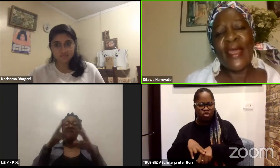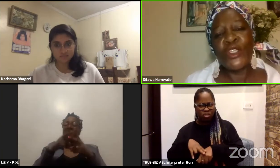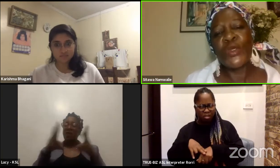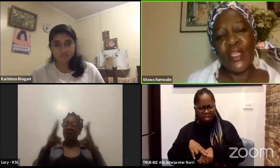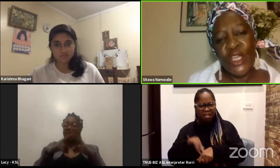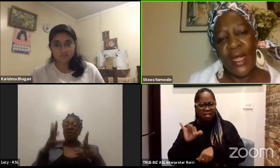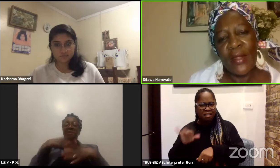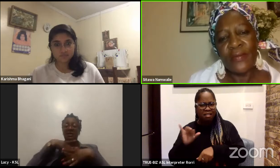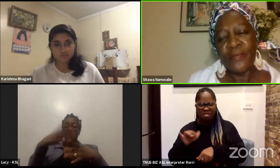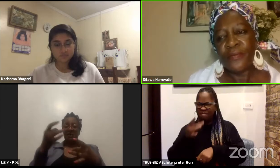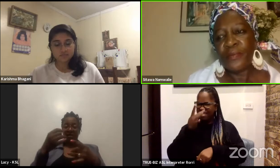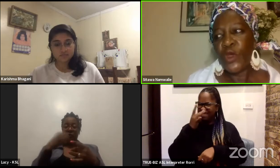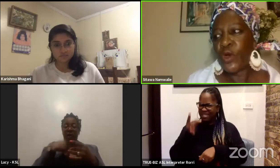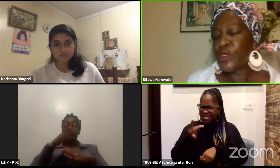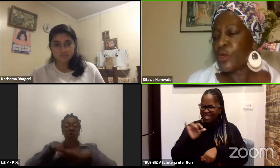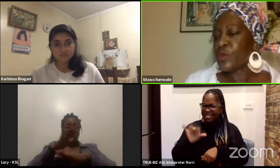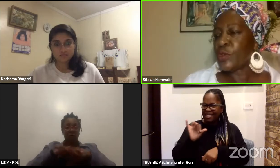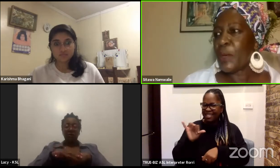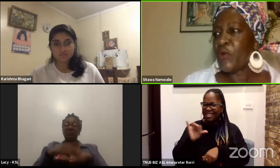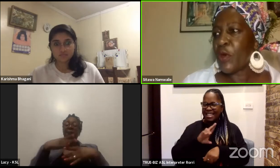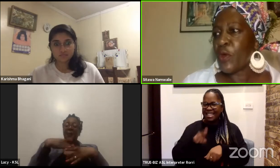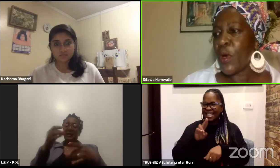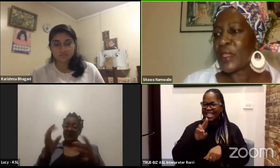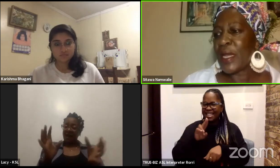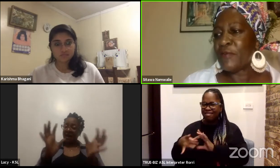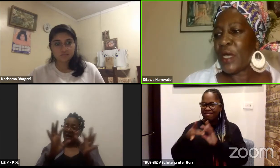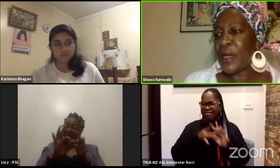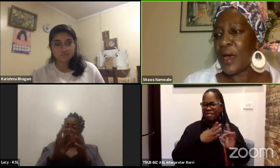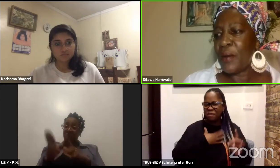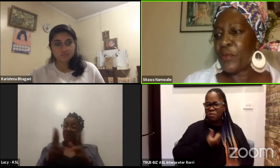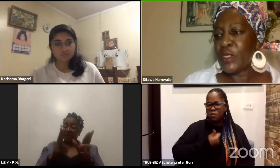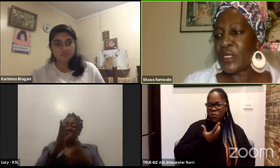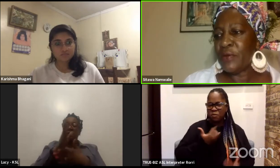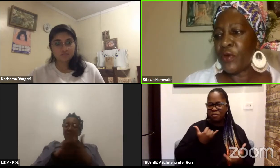link to nature, so some of the work that I've done recently